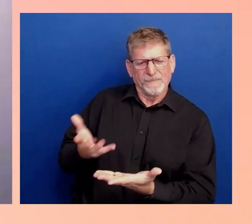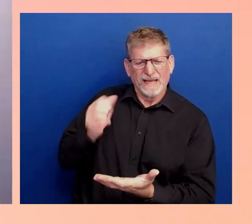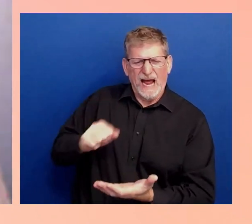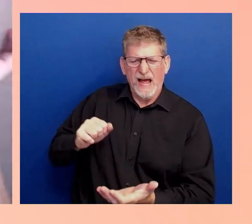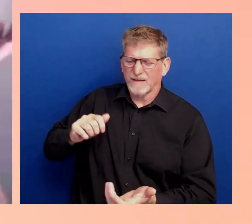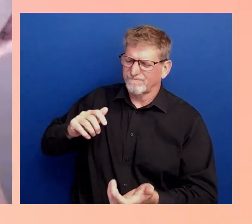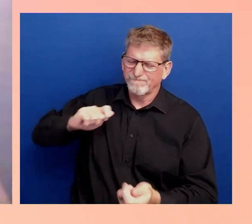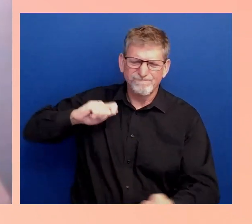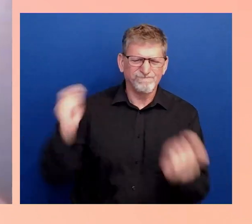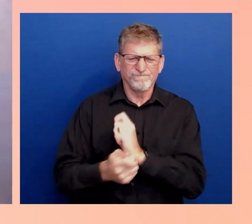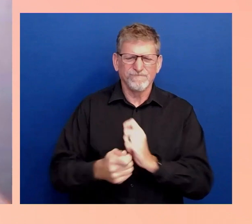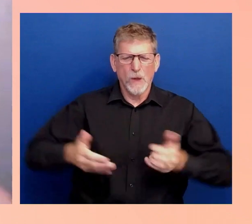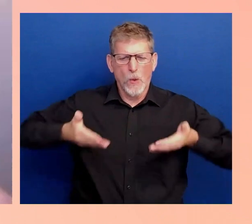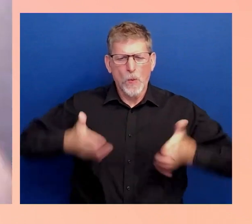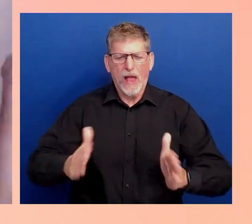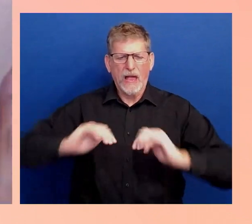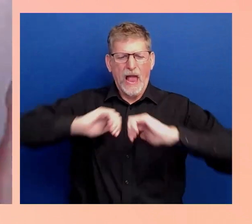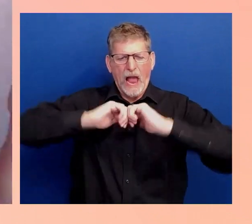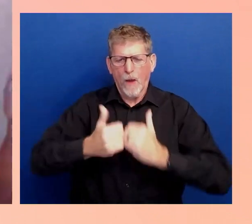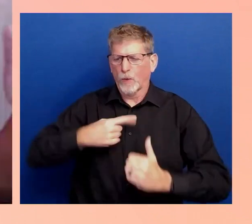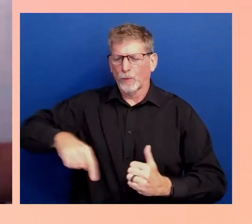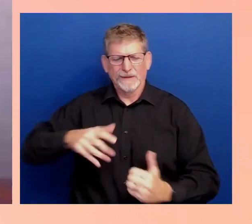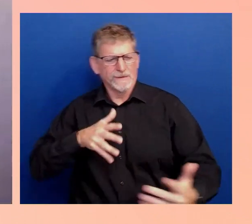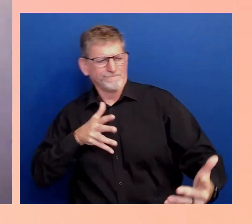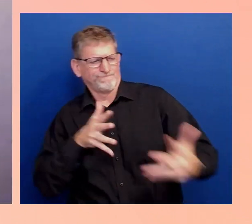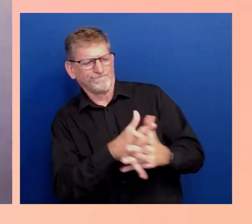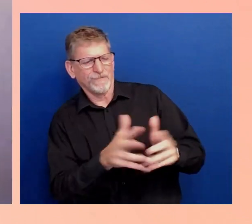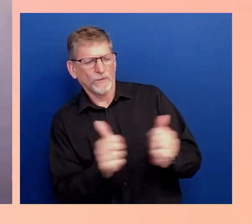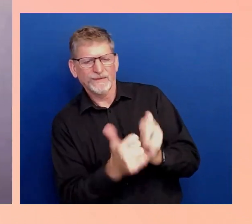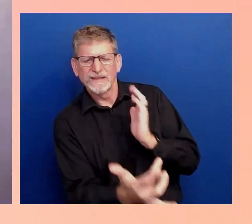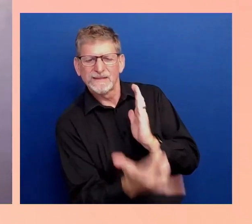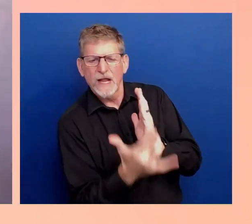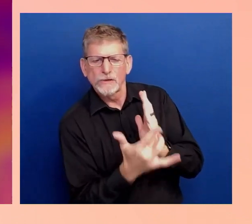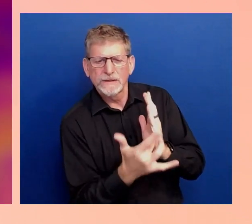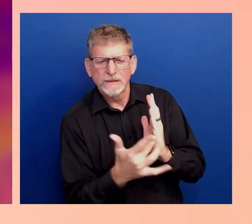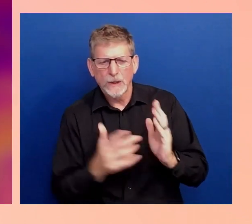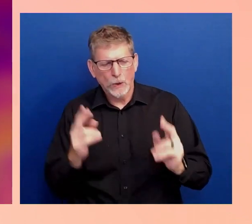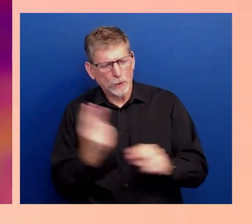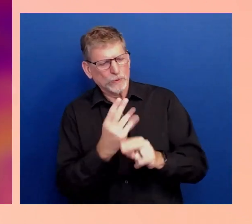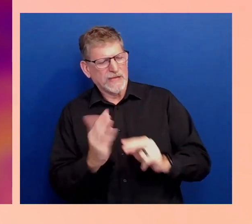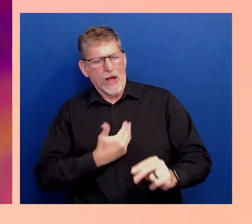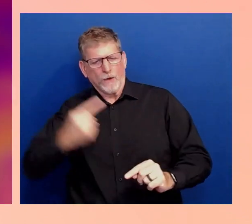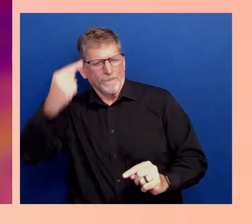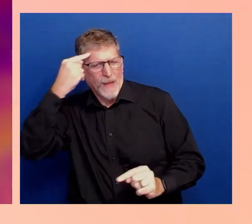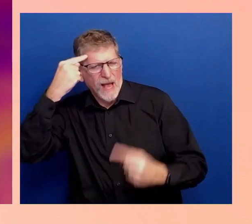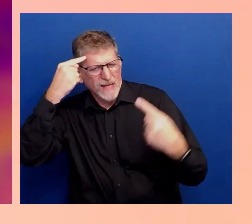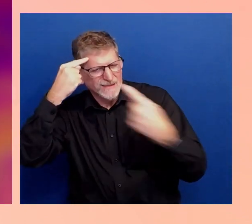our minds in the way that we use the technology. I love that. I'm really hoping that,